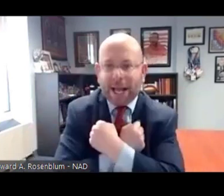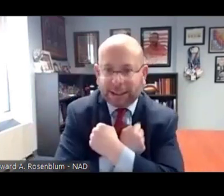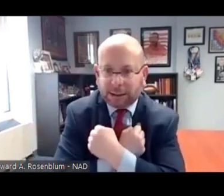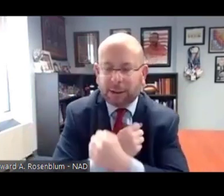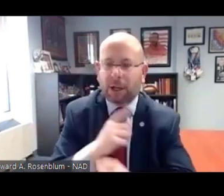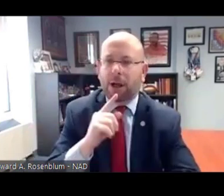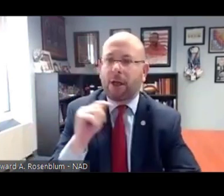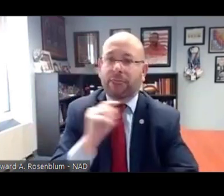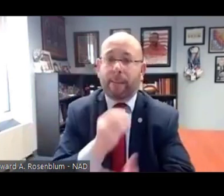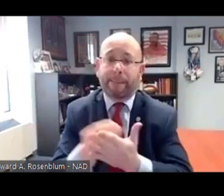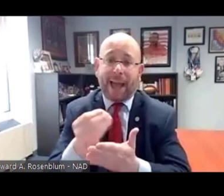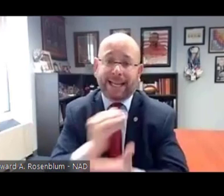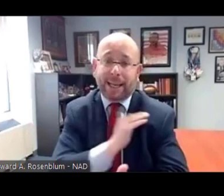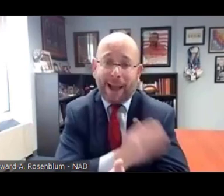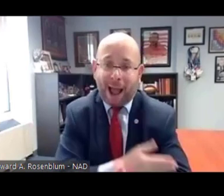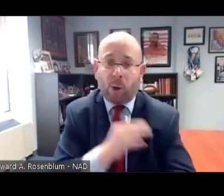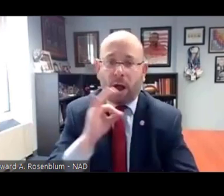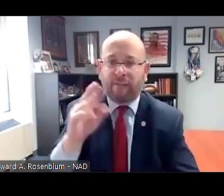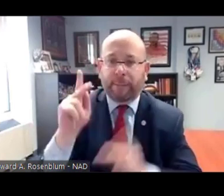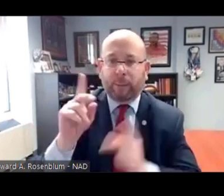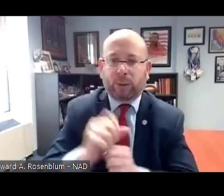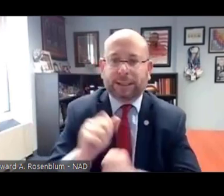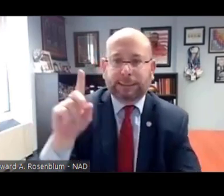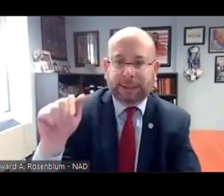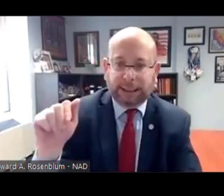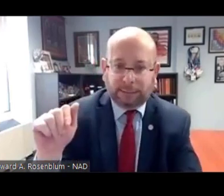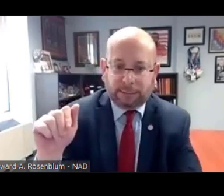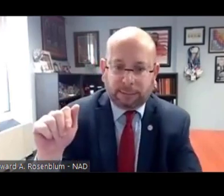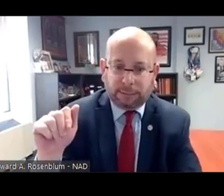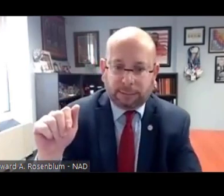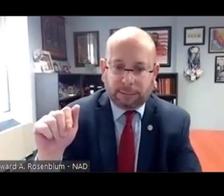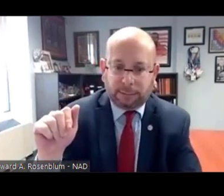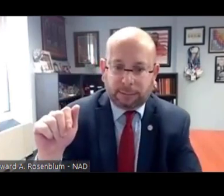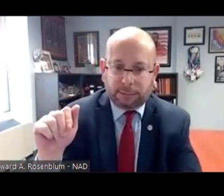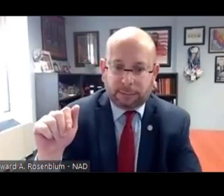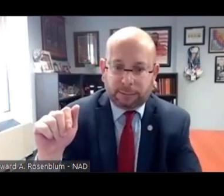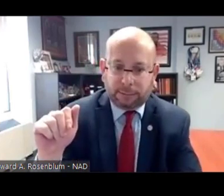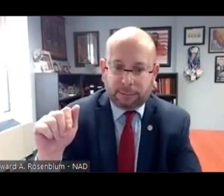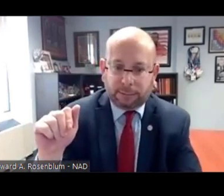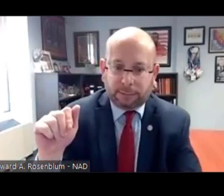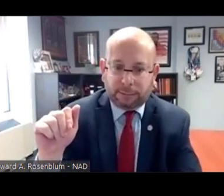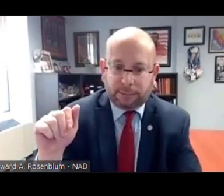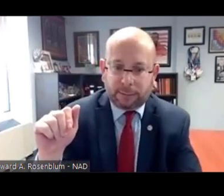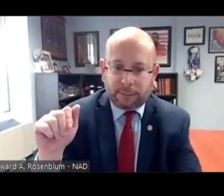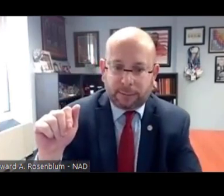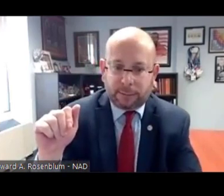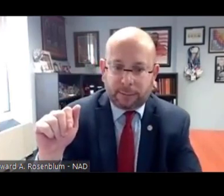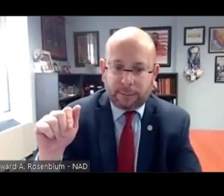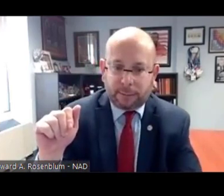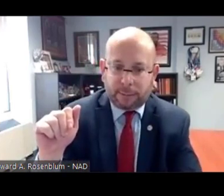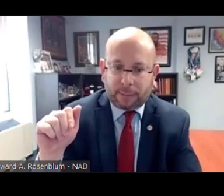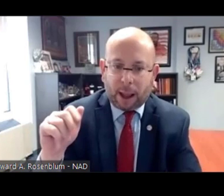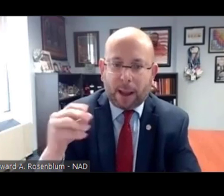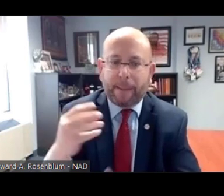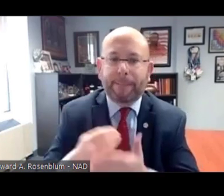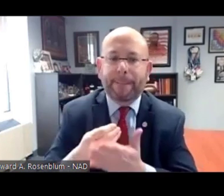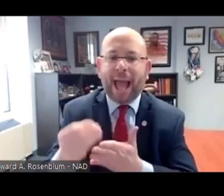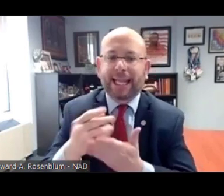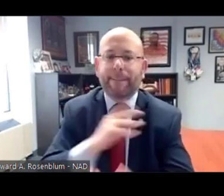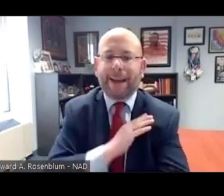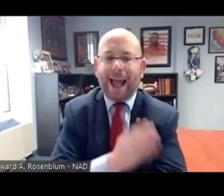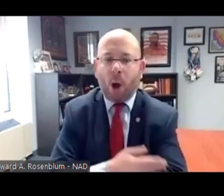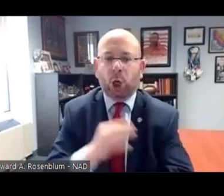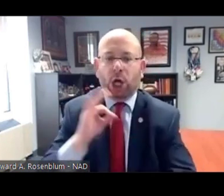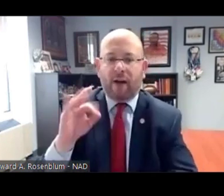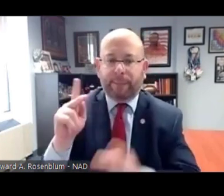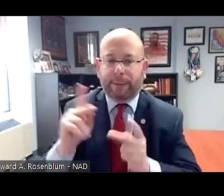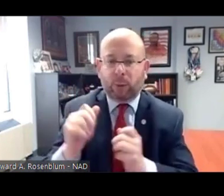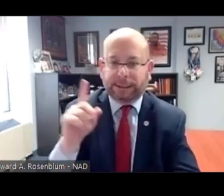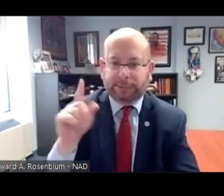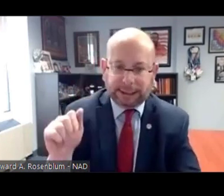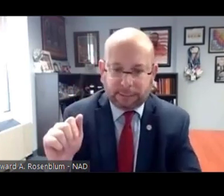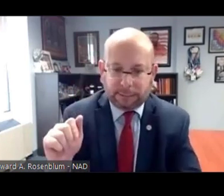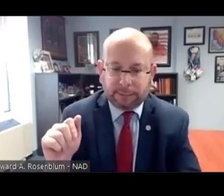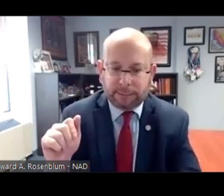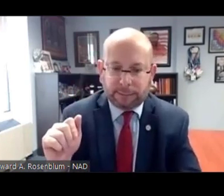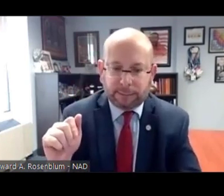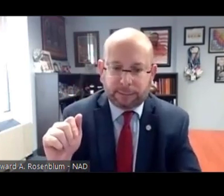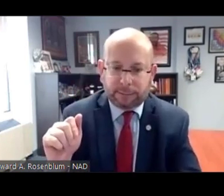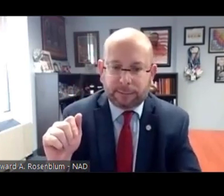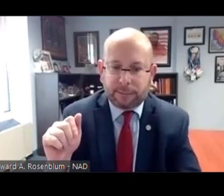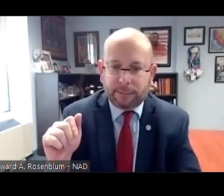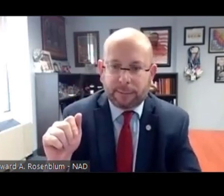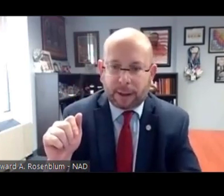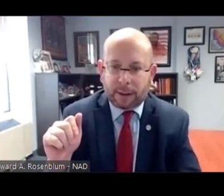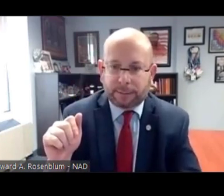And the money and the power, the money and the power of people are disabilities.